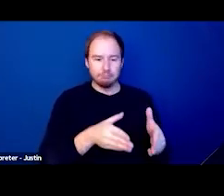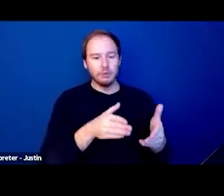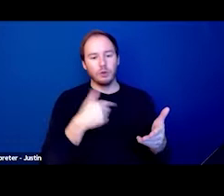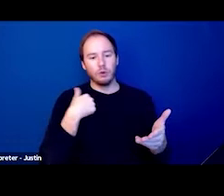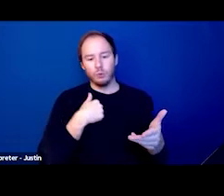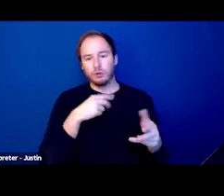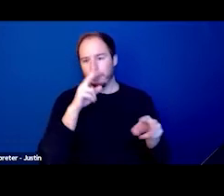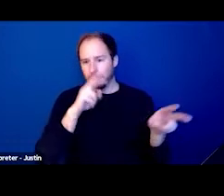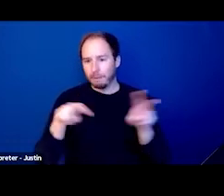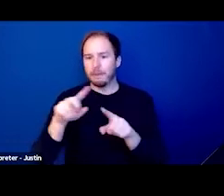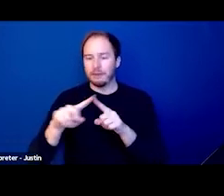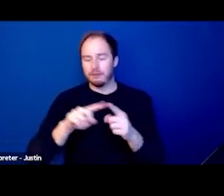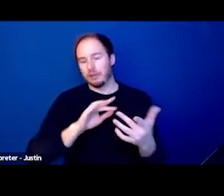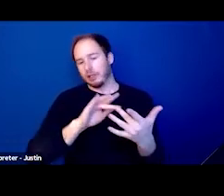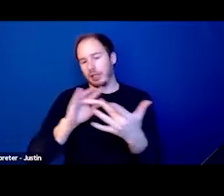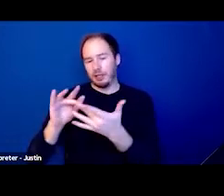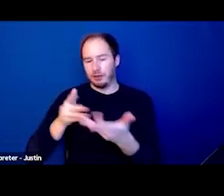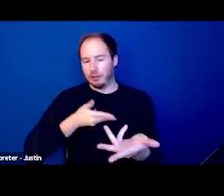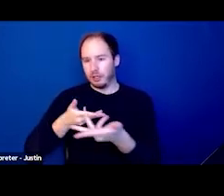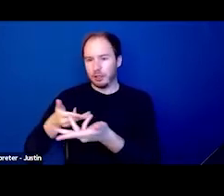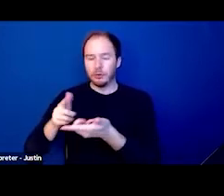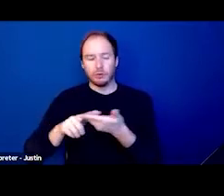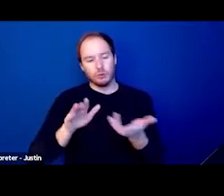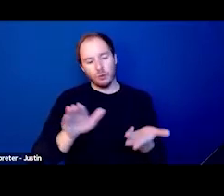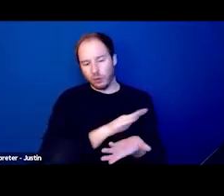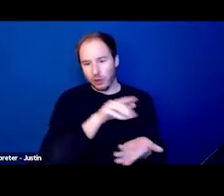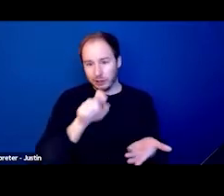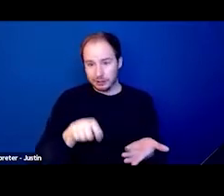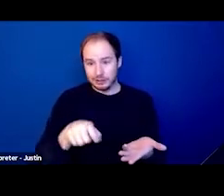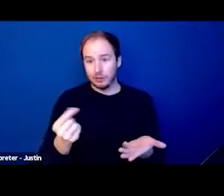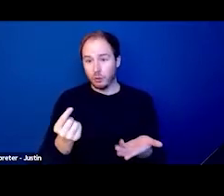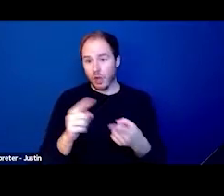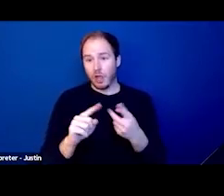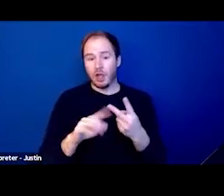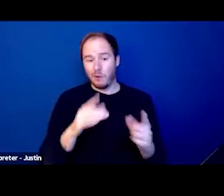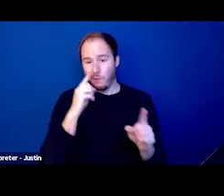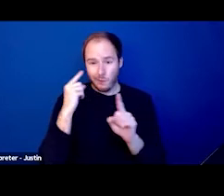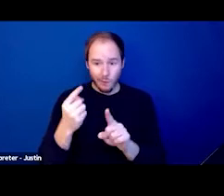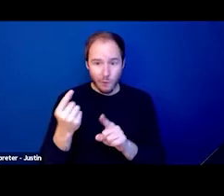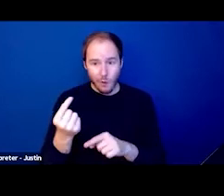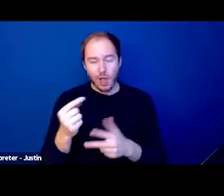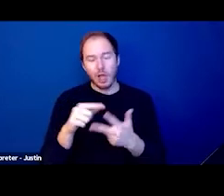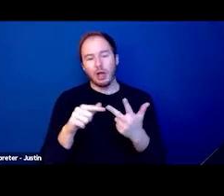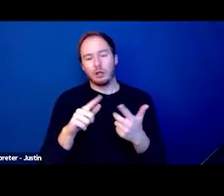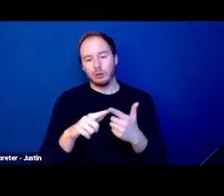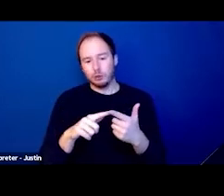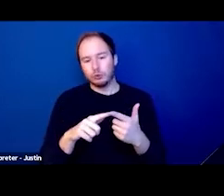in building trust with people, getting to know their needs and their goals. And beginning to build that foundation to connect them to resources.